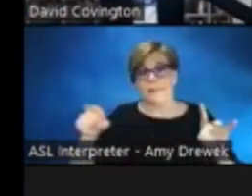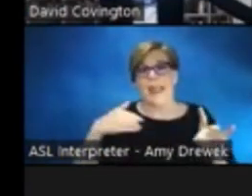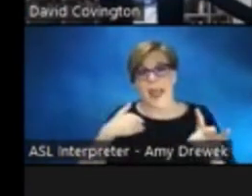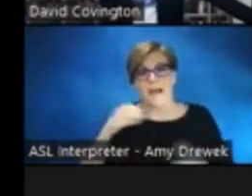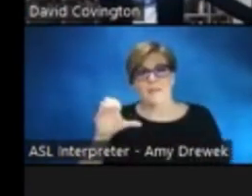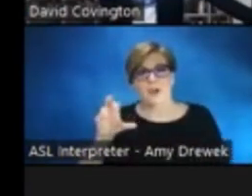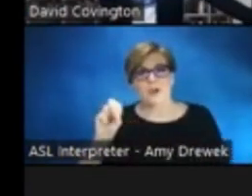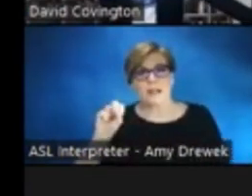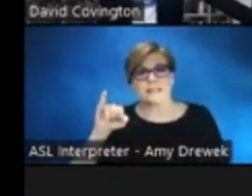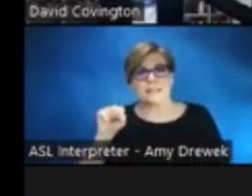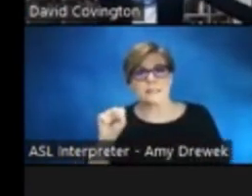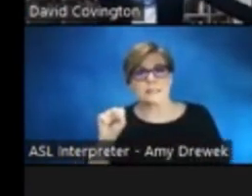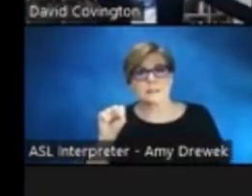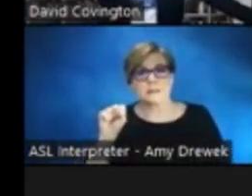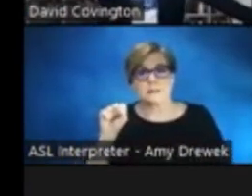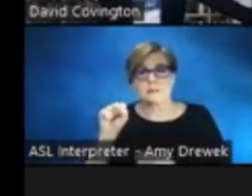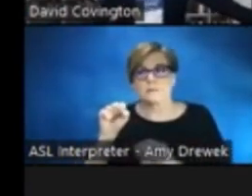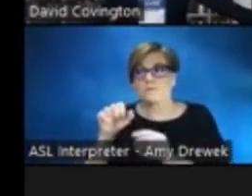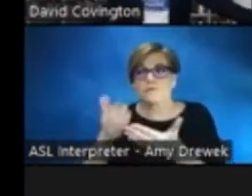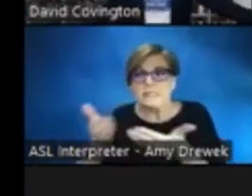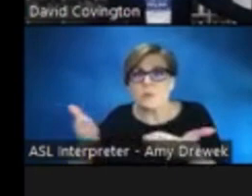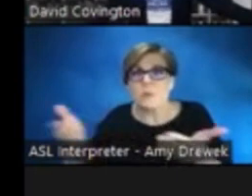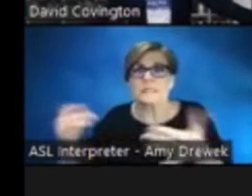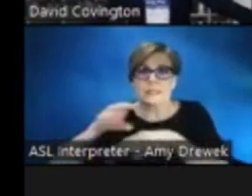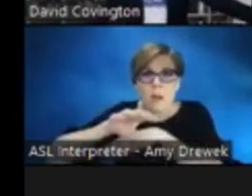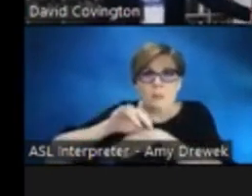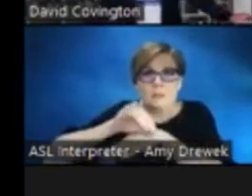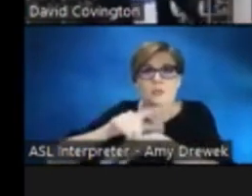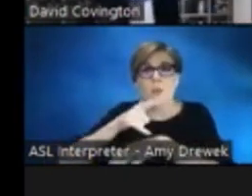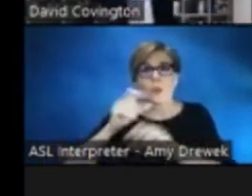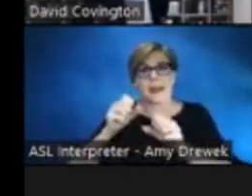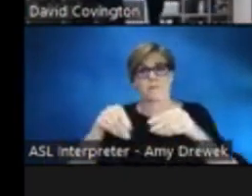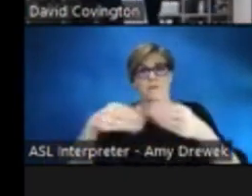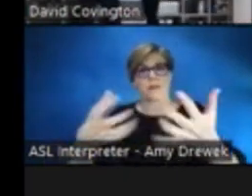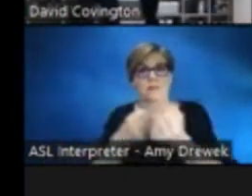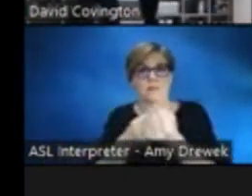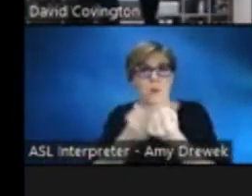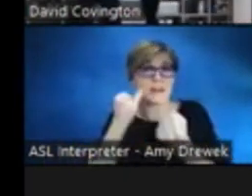THAT CAN PROVIDE SUPPORT IF YOU NEED HELP.